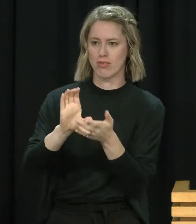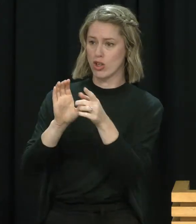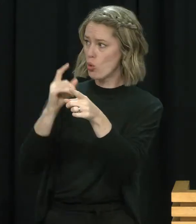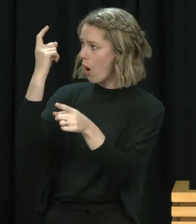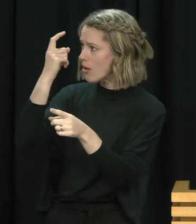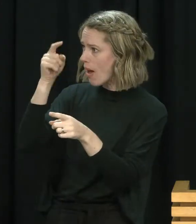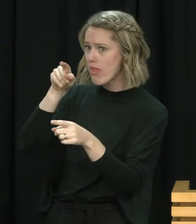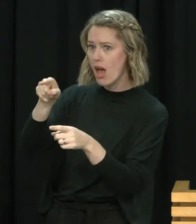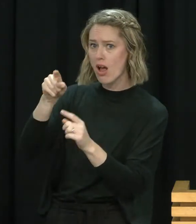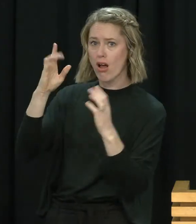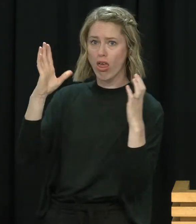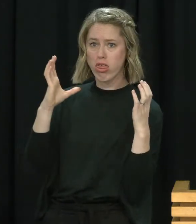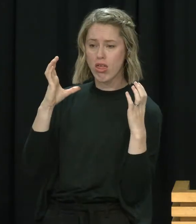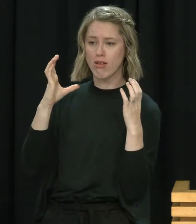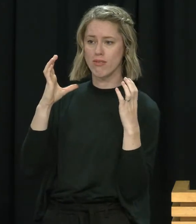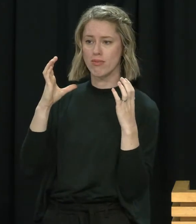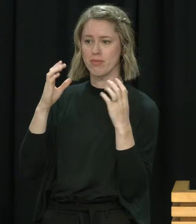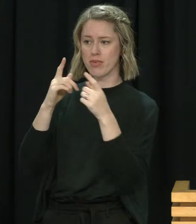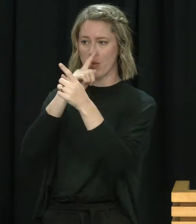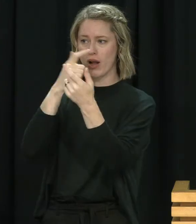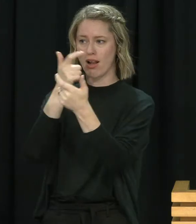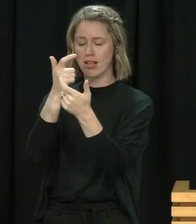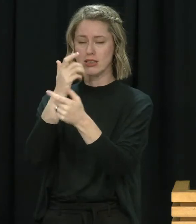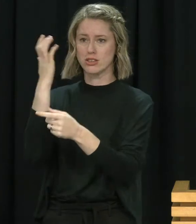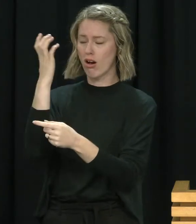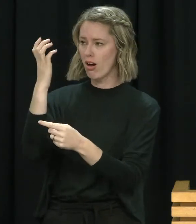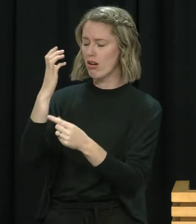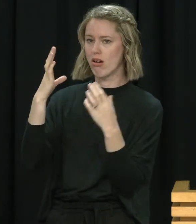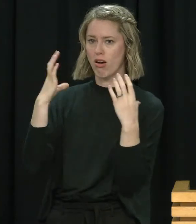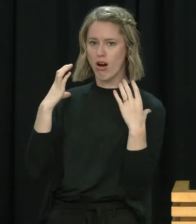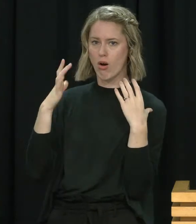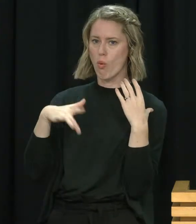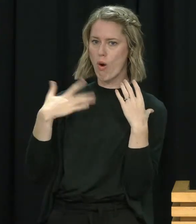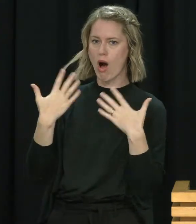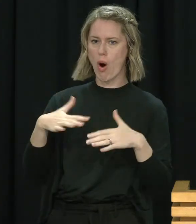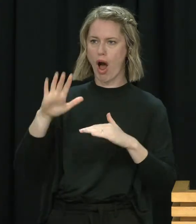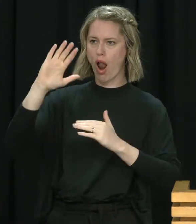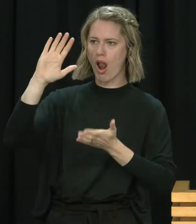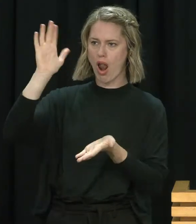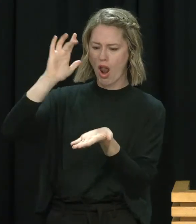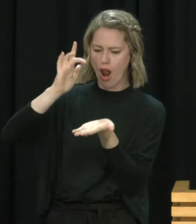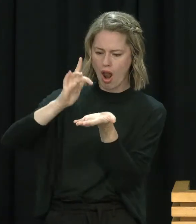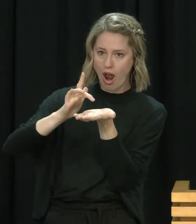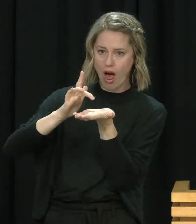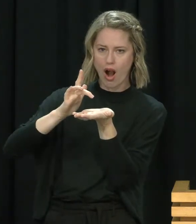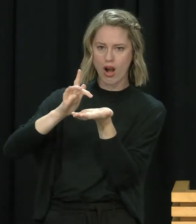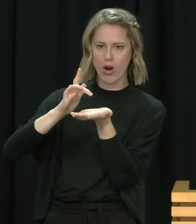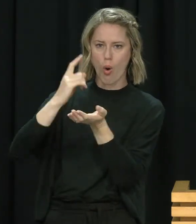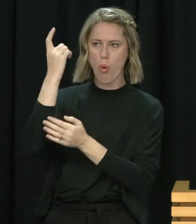down to almost zero by Tuesday next week when we get the next